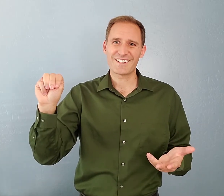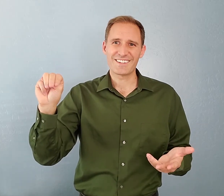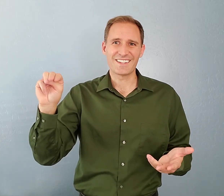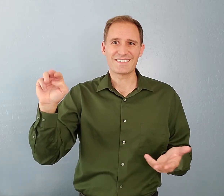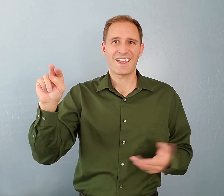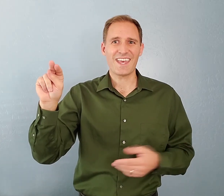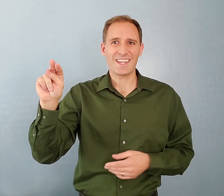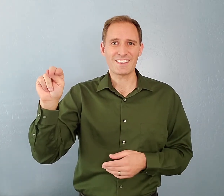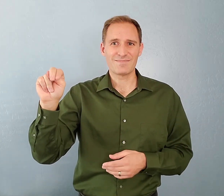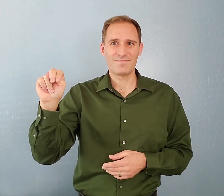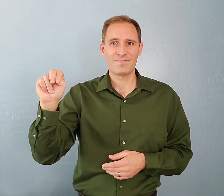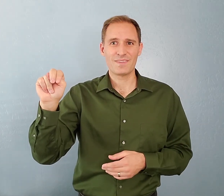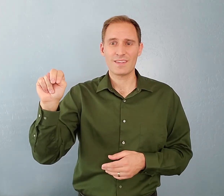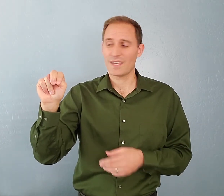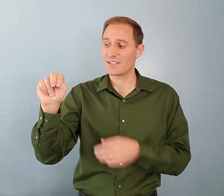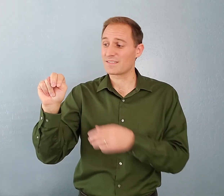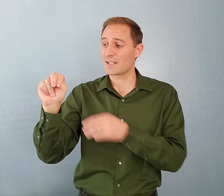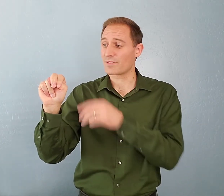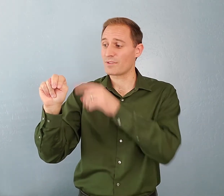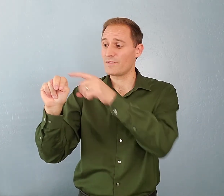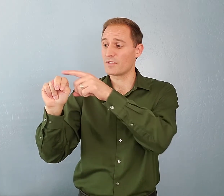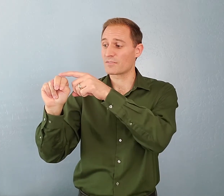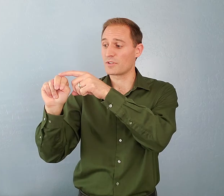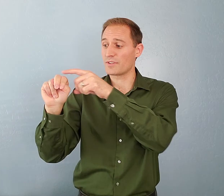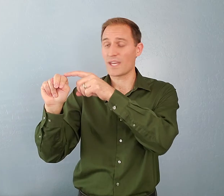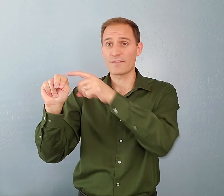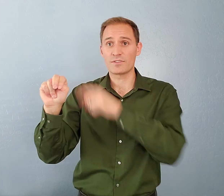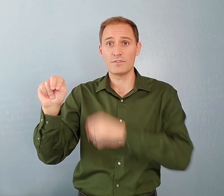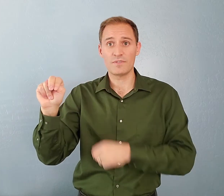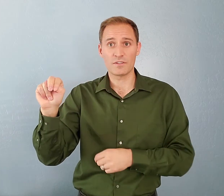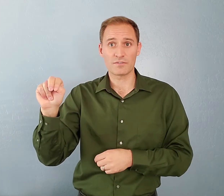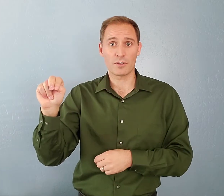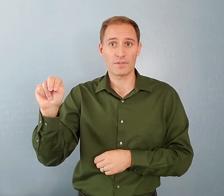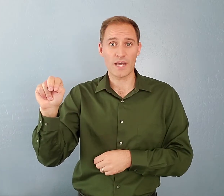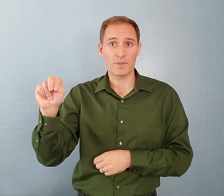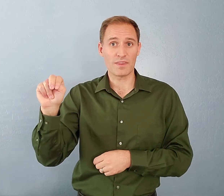is N and instead of three fingers we only have two fingers overlapping the